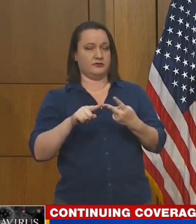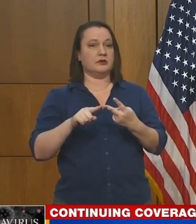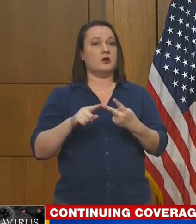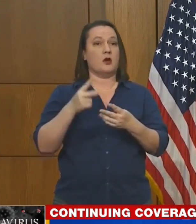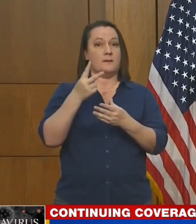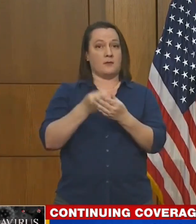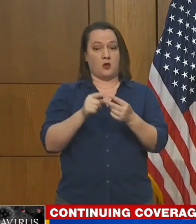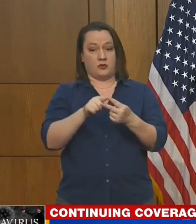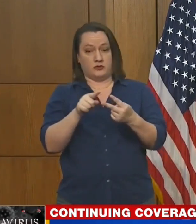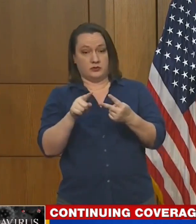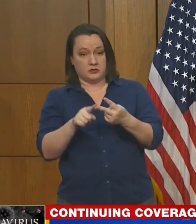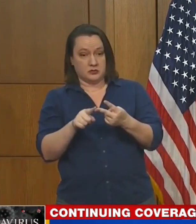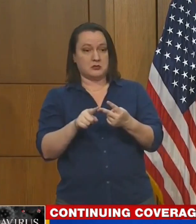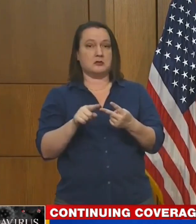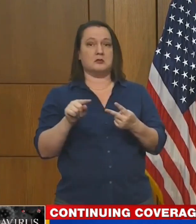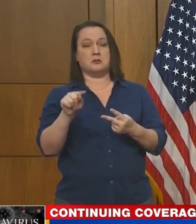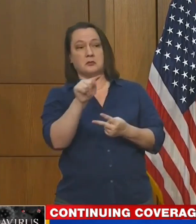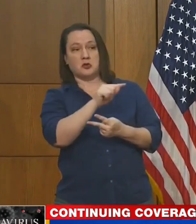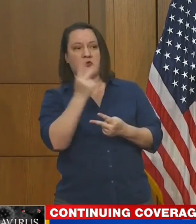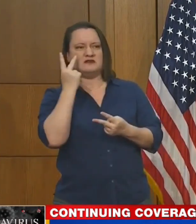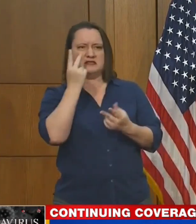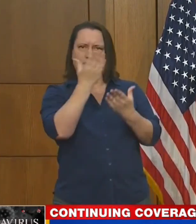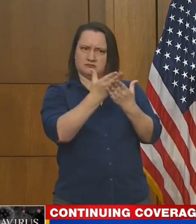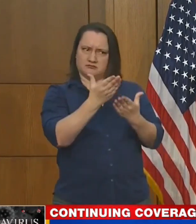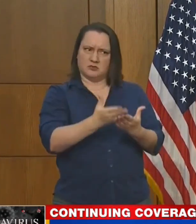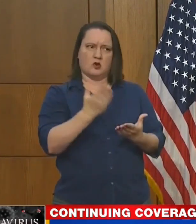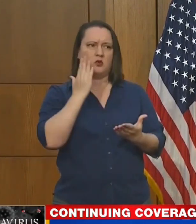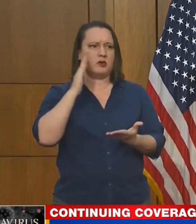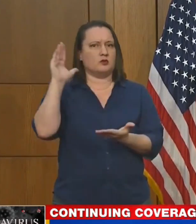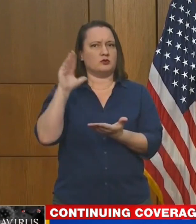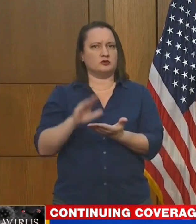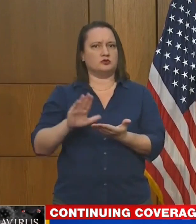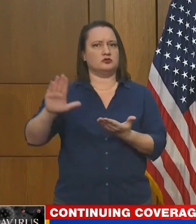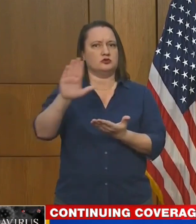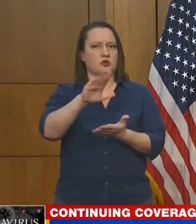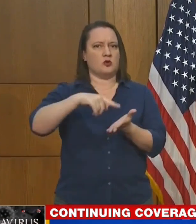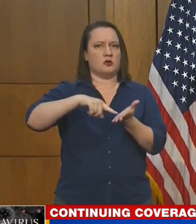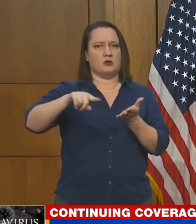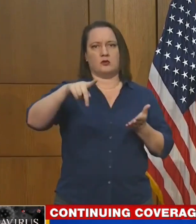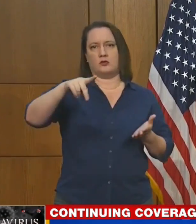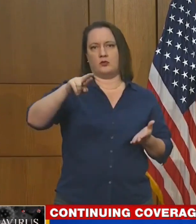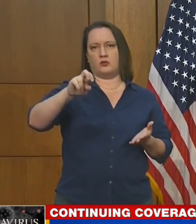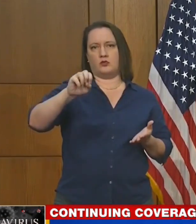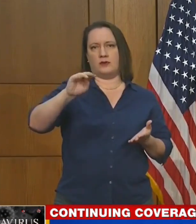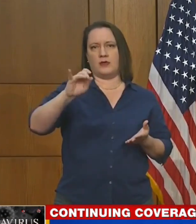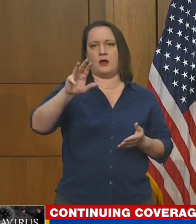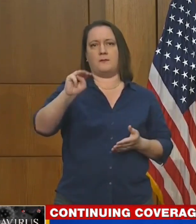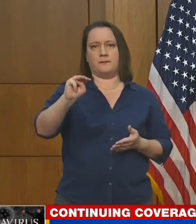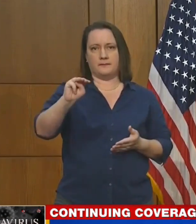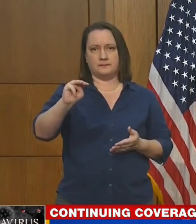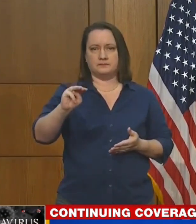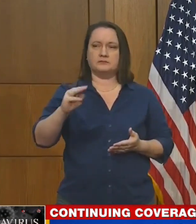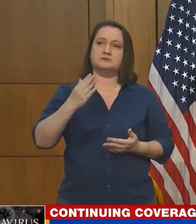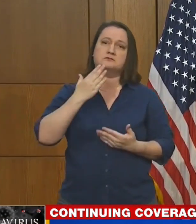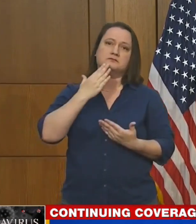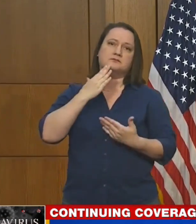PROGRAM IN VIRGINIA BOTH ARE PROVEN STRATEGIES TO REDUCE YOUR PREMIUMS. ADDITIONALLY I